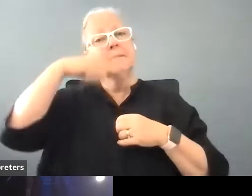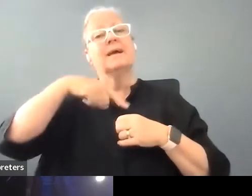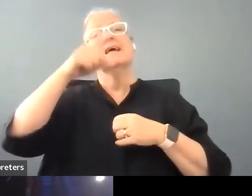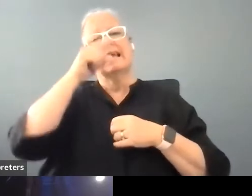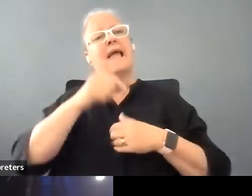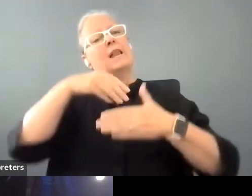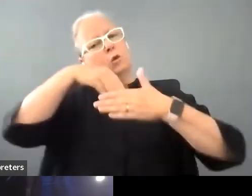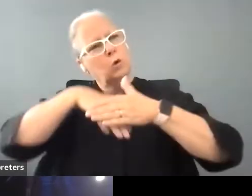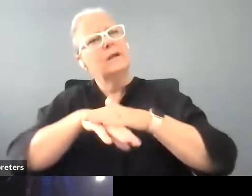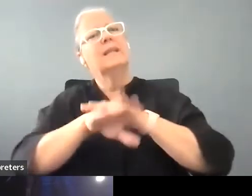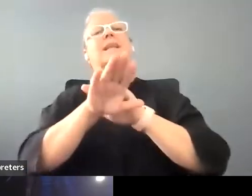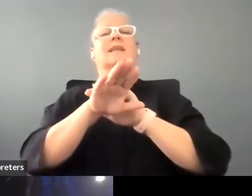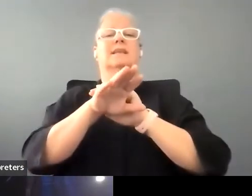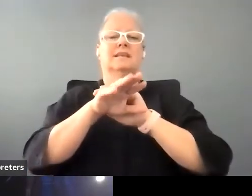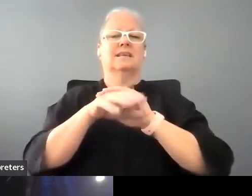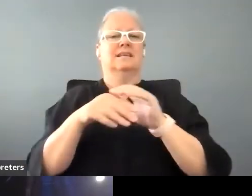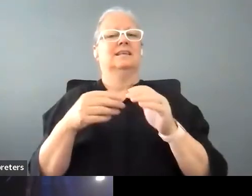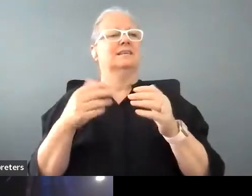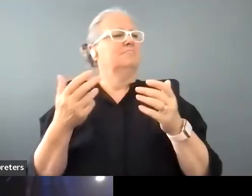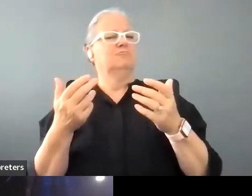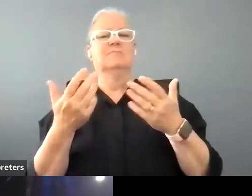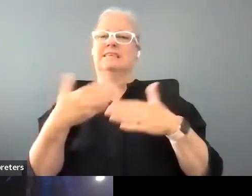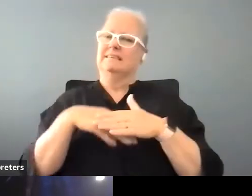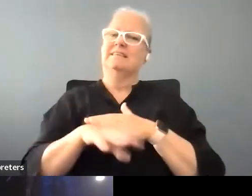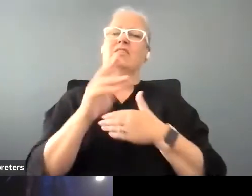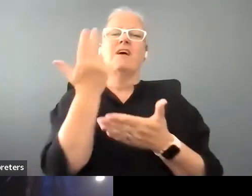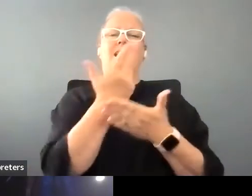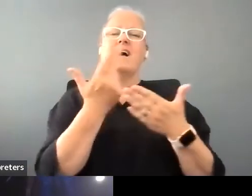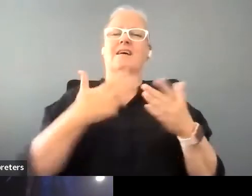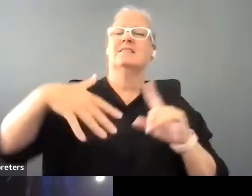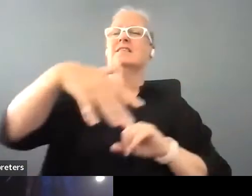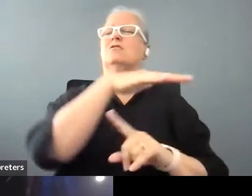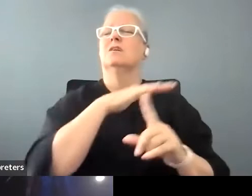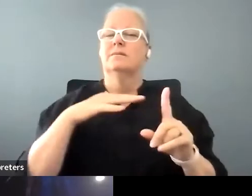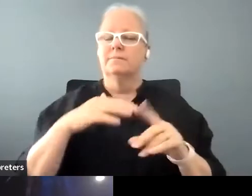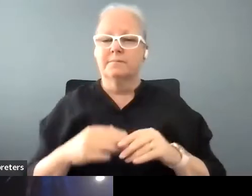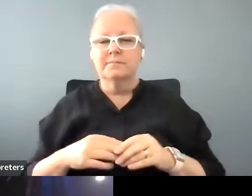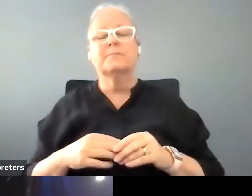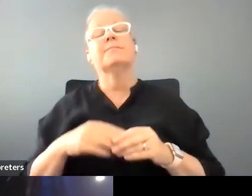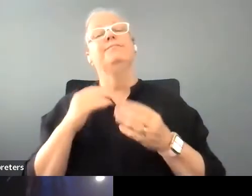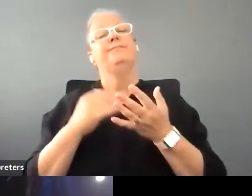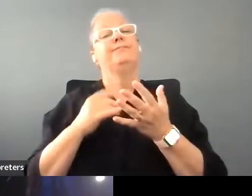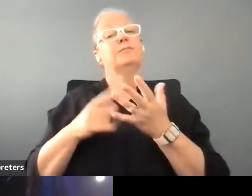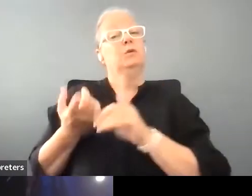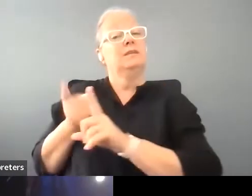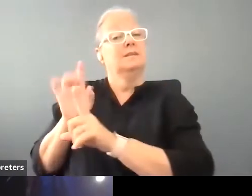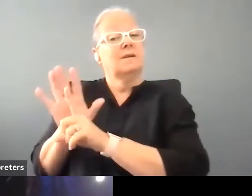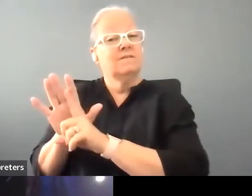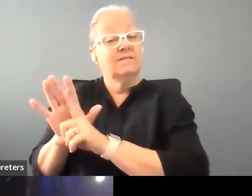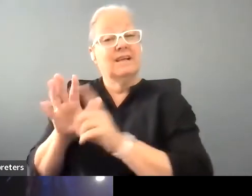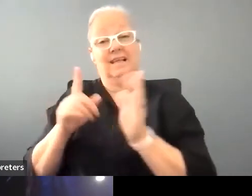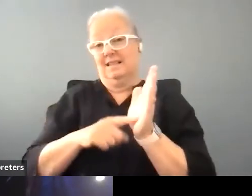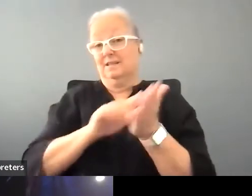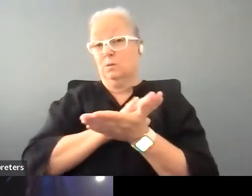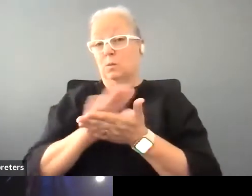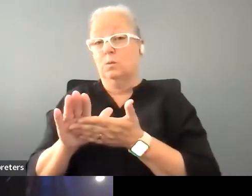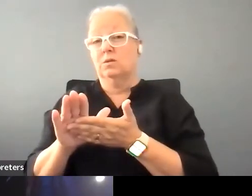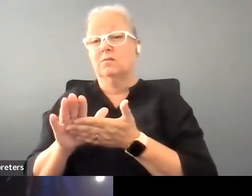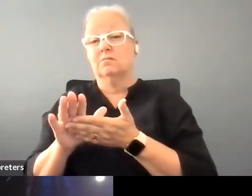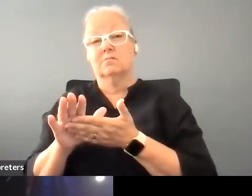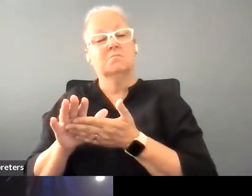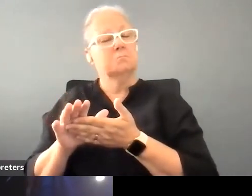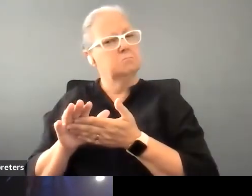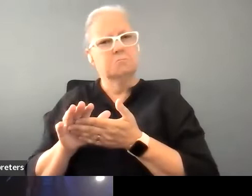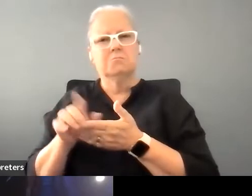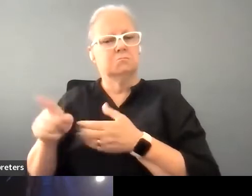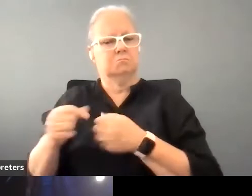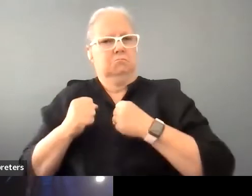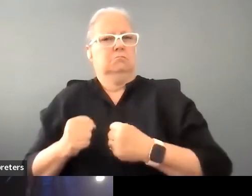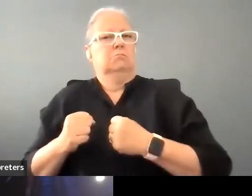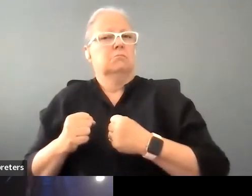kind of closed shop feeling to the arts, so she was really adamant and vehement about